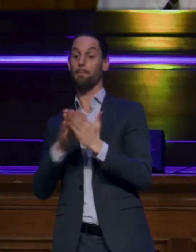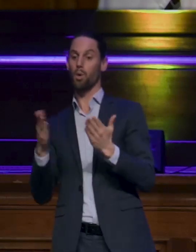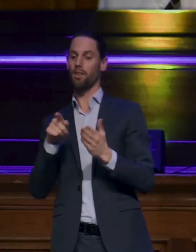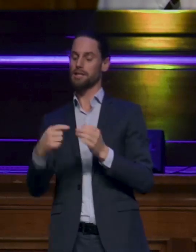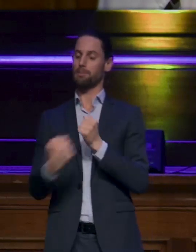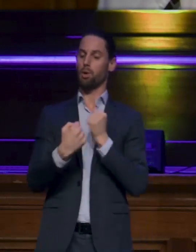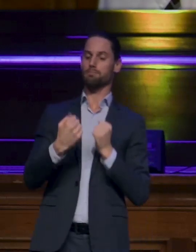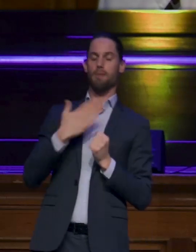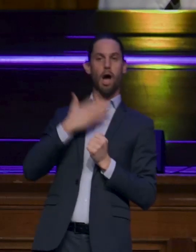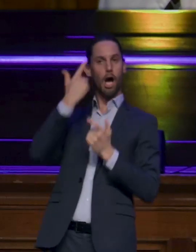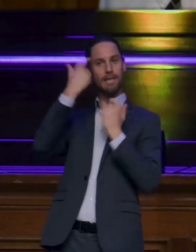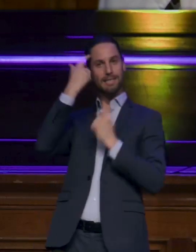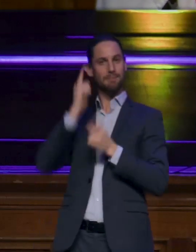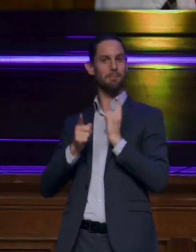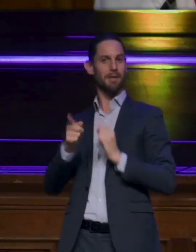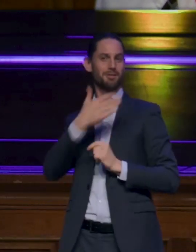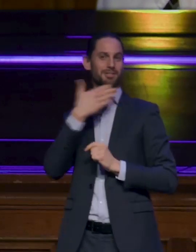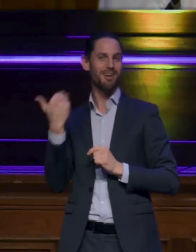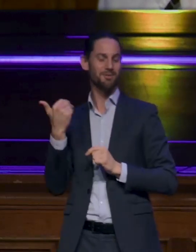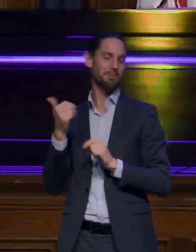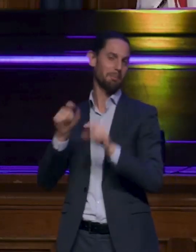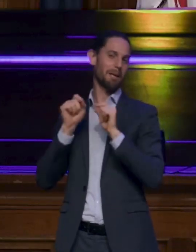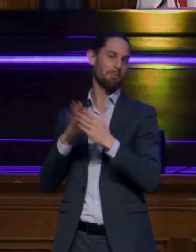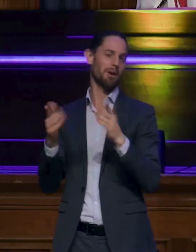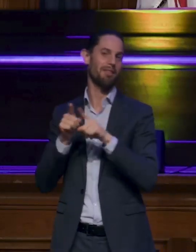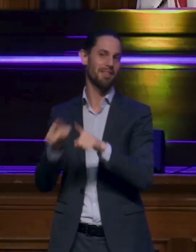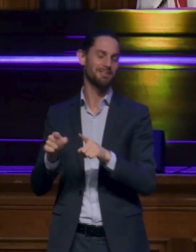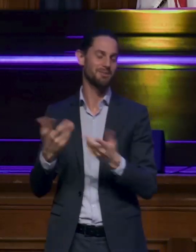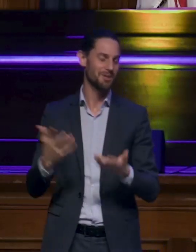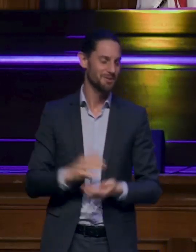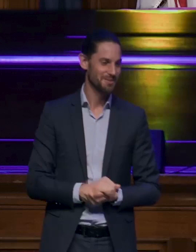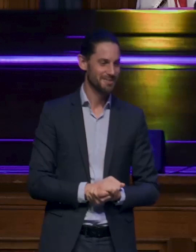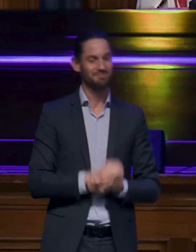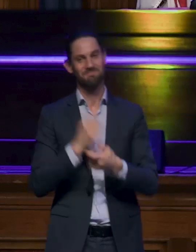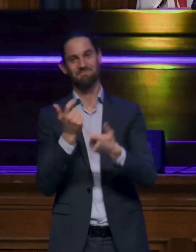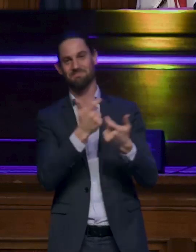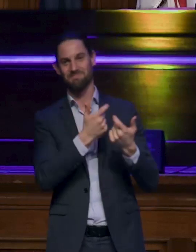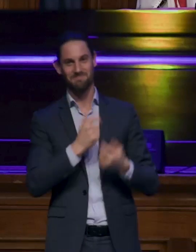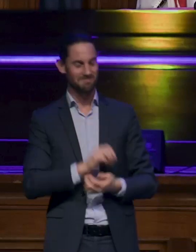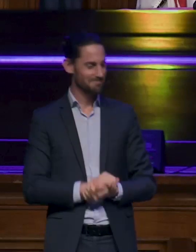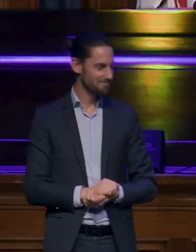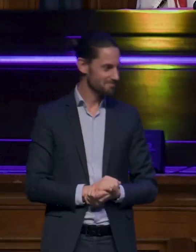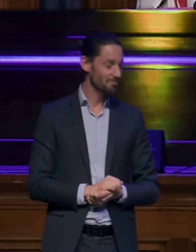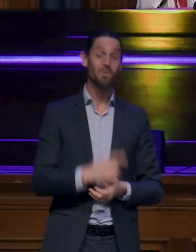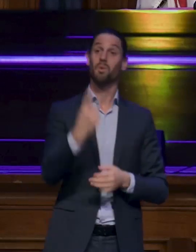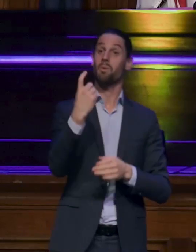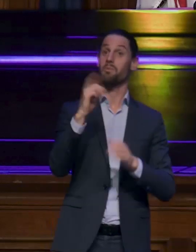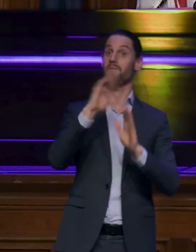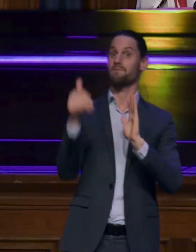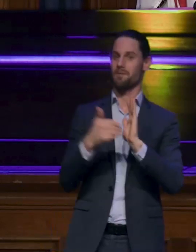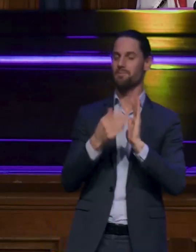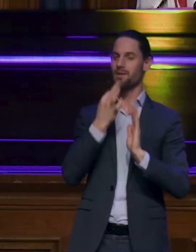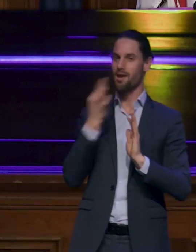yeah just like skimming facebook I just quickly and finally no political leader